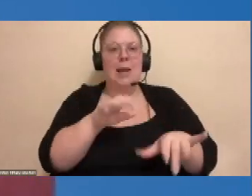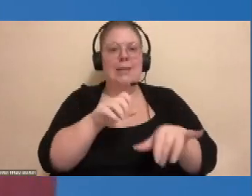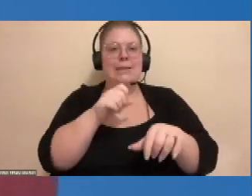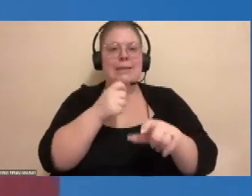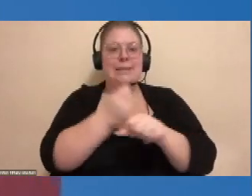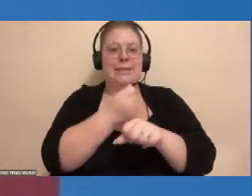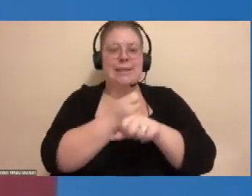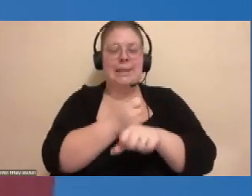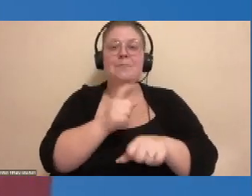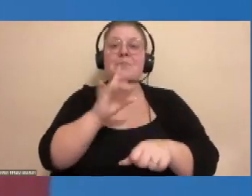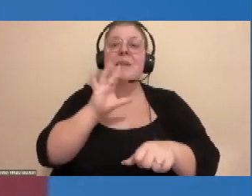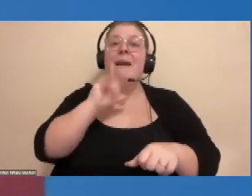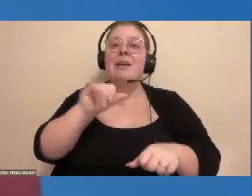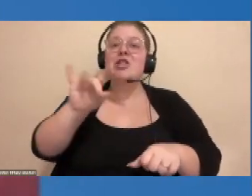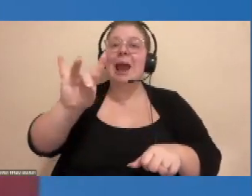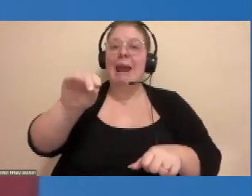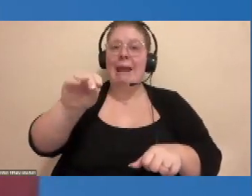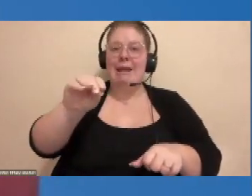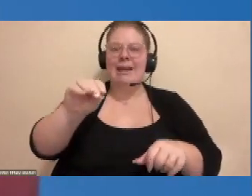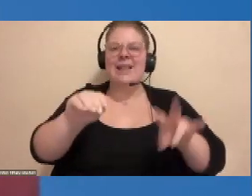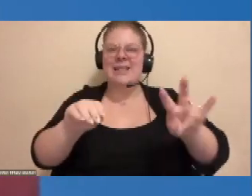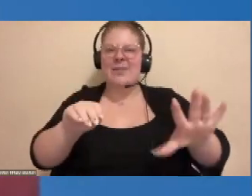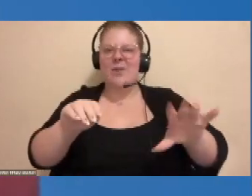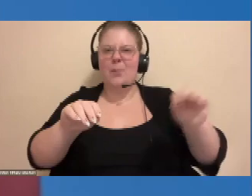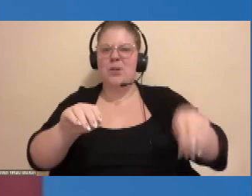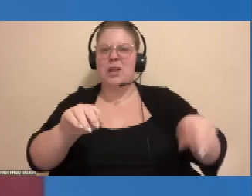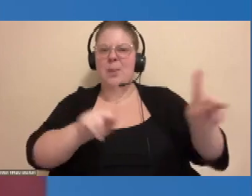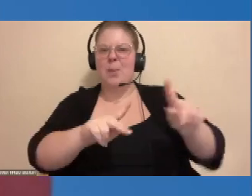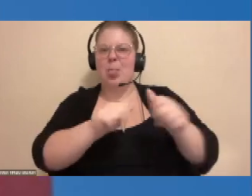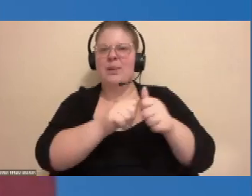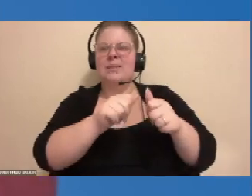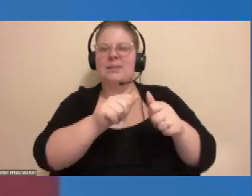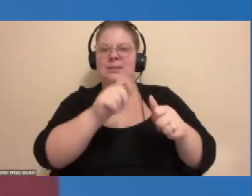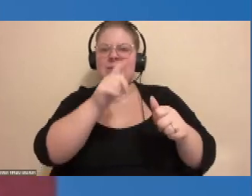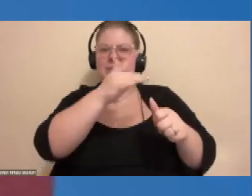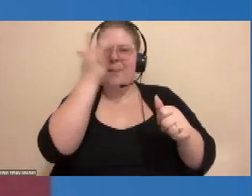75% of people with dementia are in nursing homes compared to